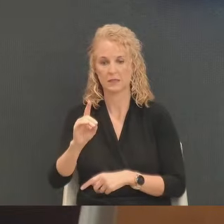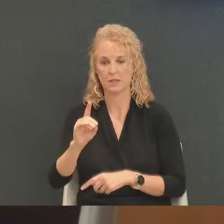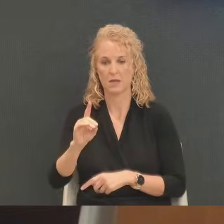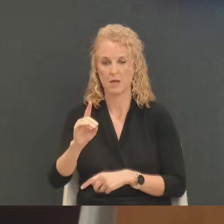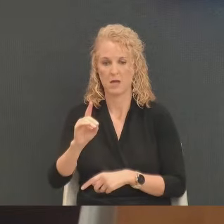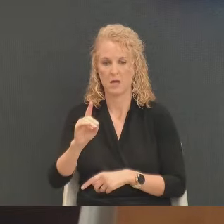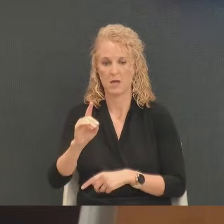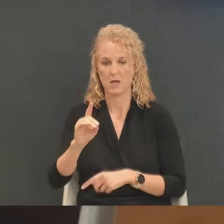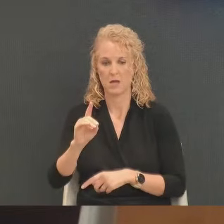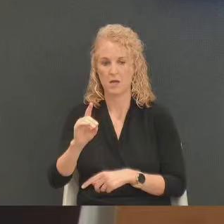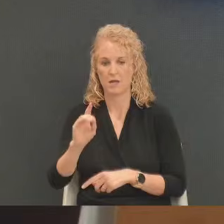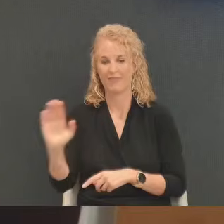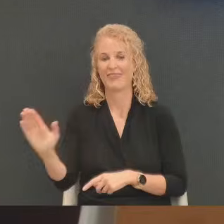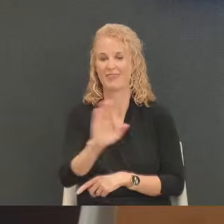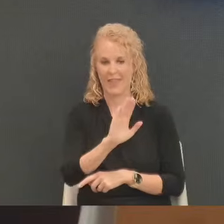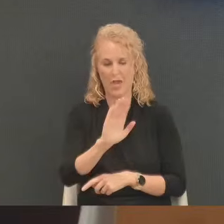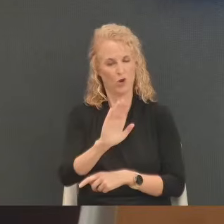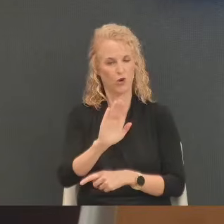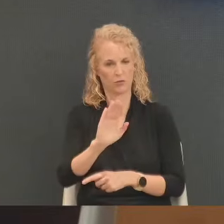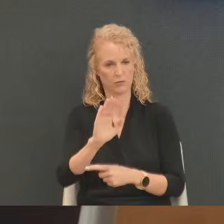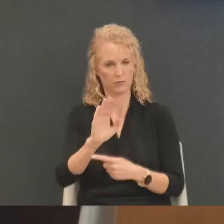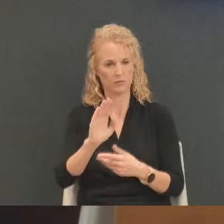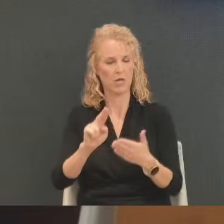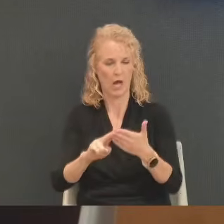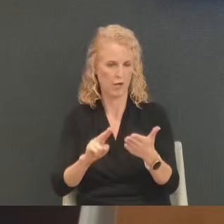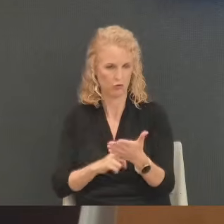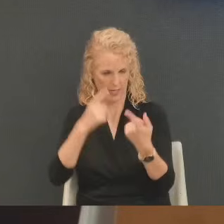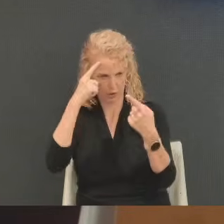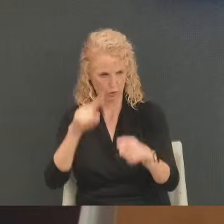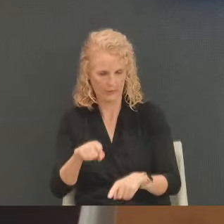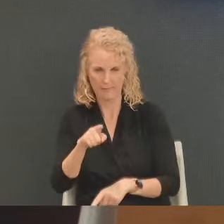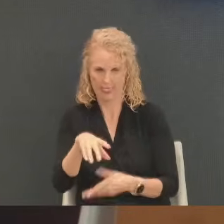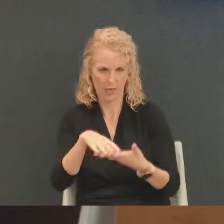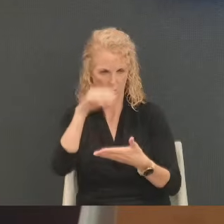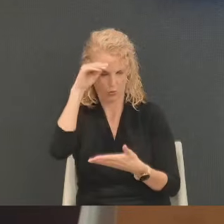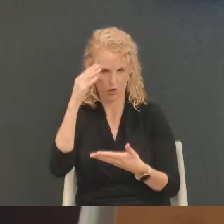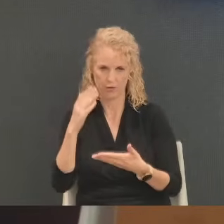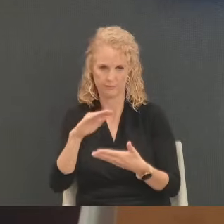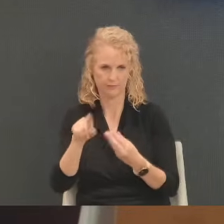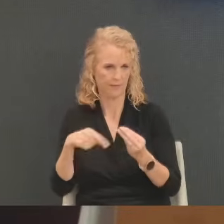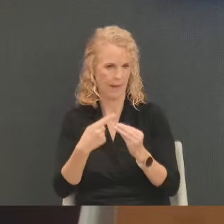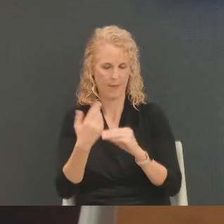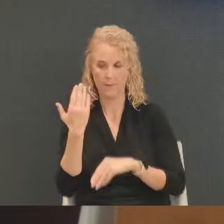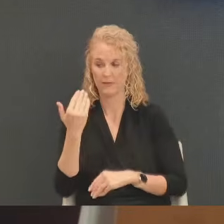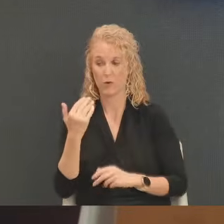collective bargaining agreement that you were recently briefed on. that Commissioners are your